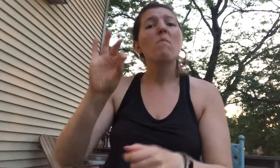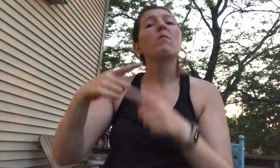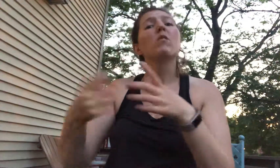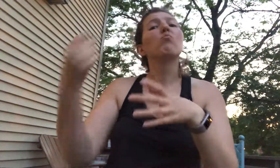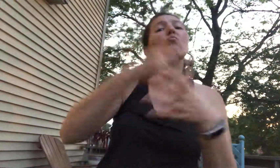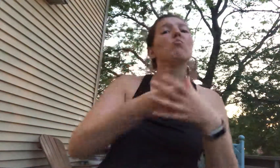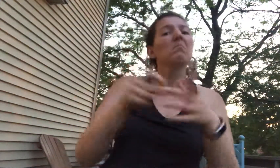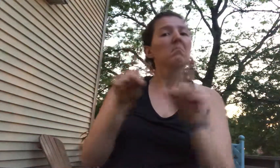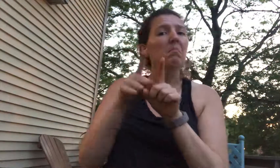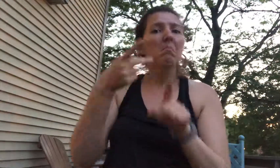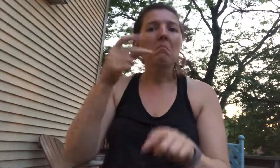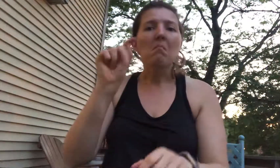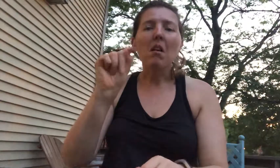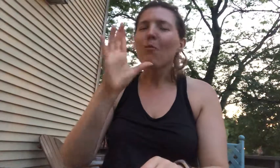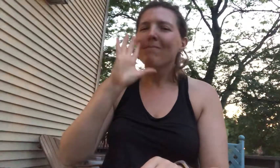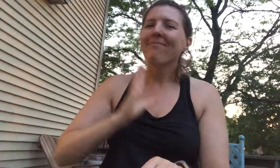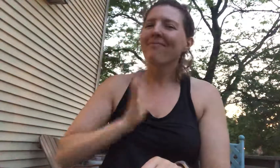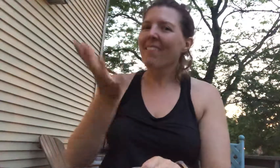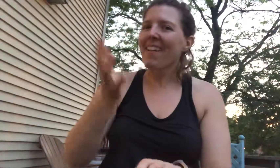If you do either of these two methods your plant will be just fine!